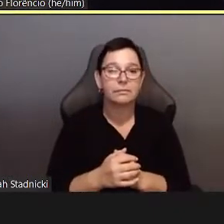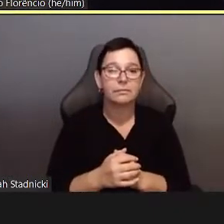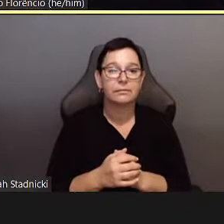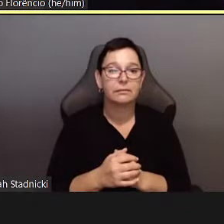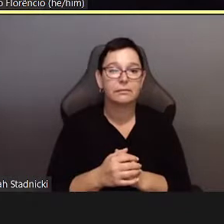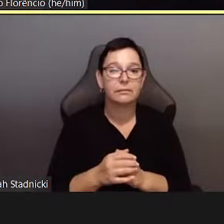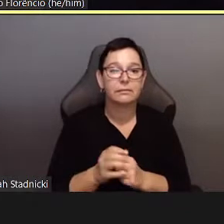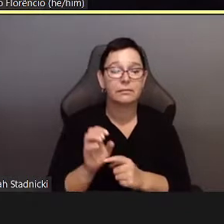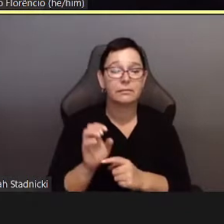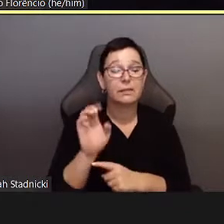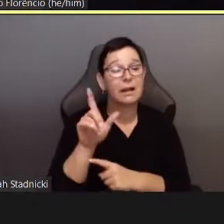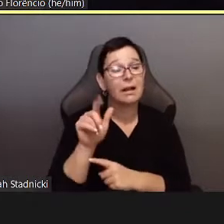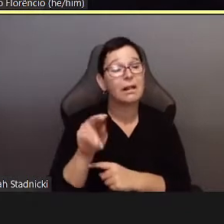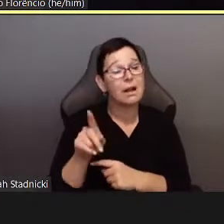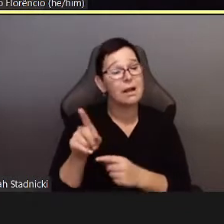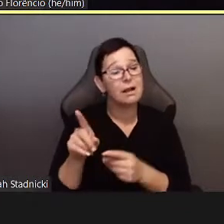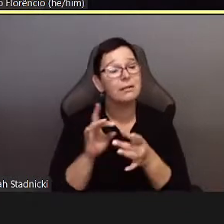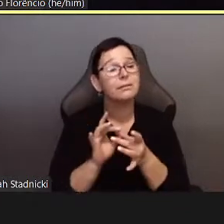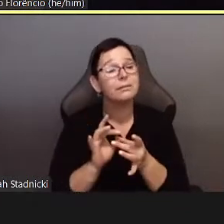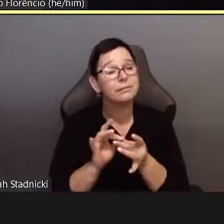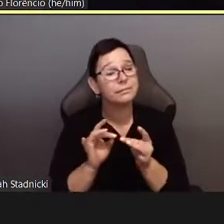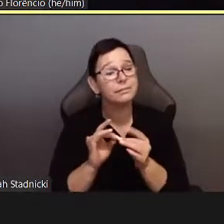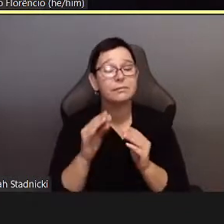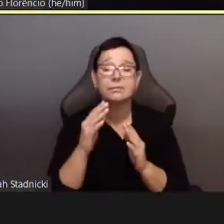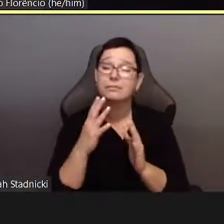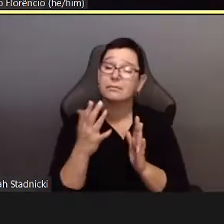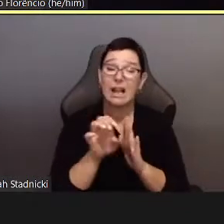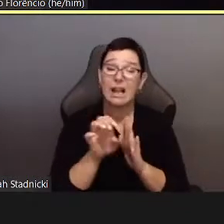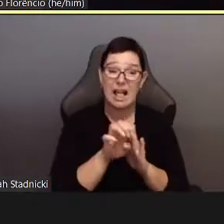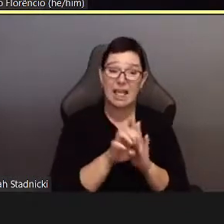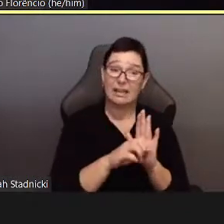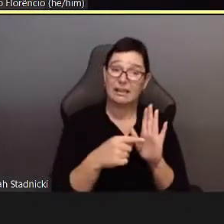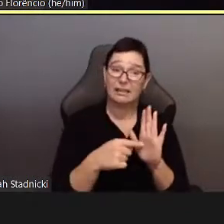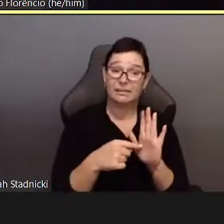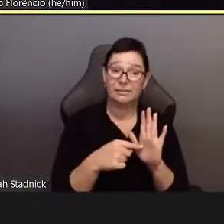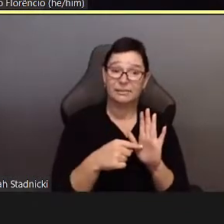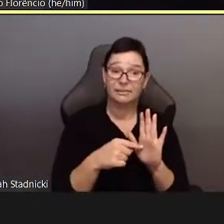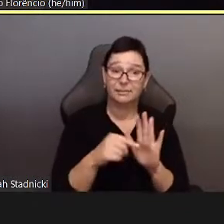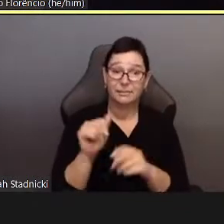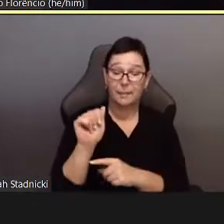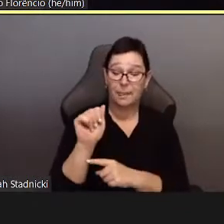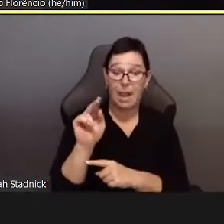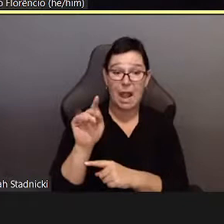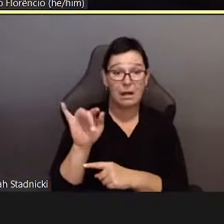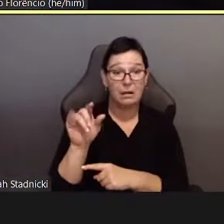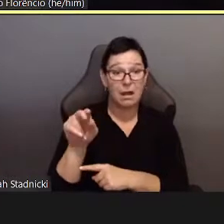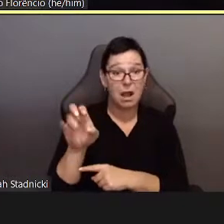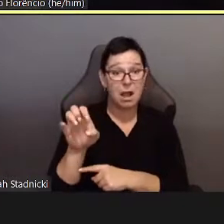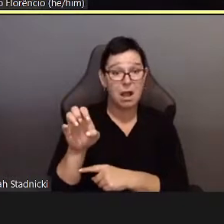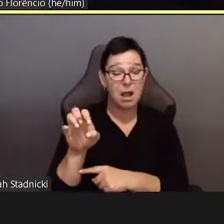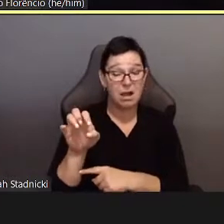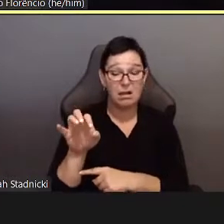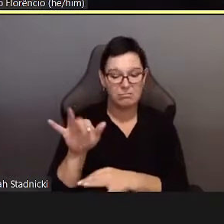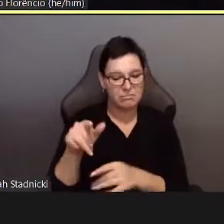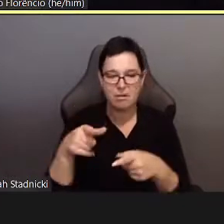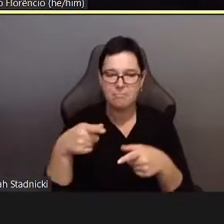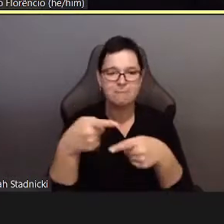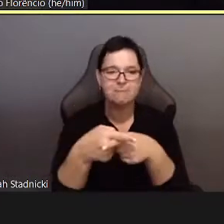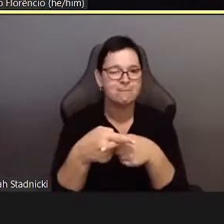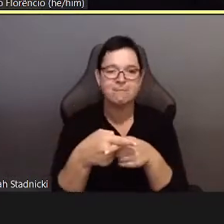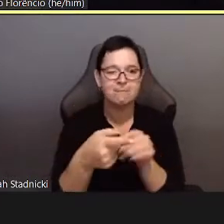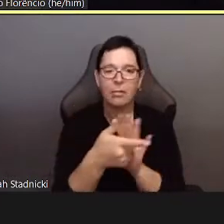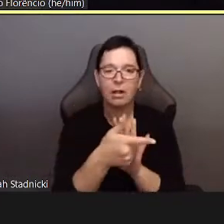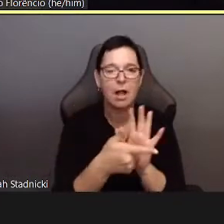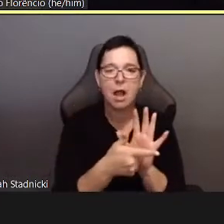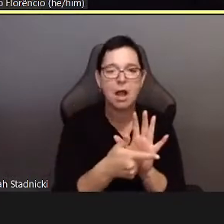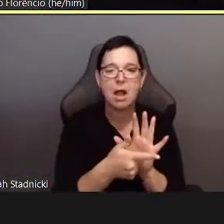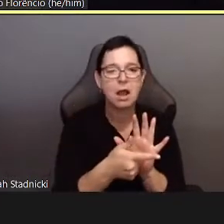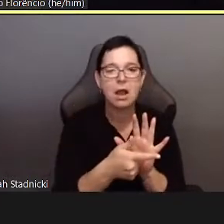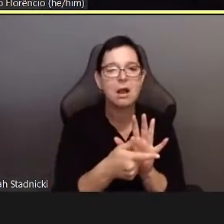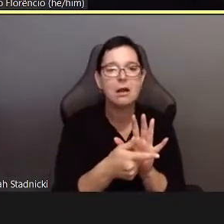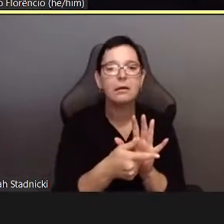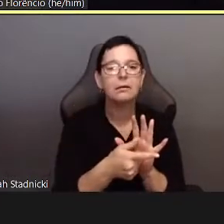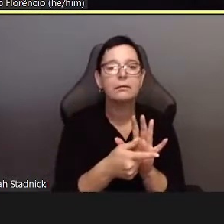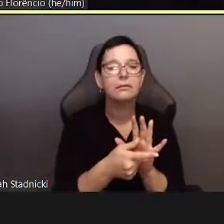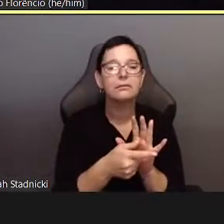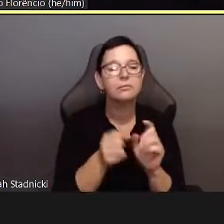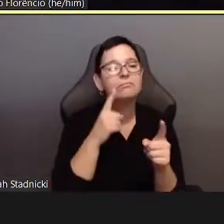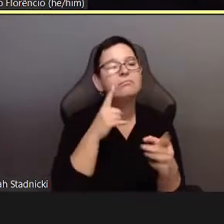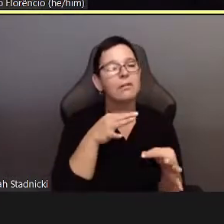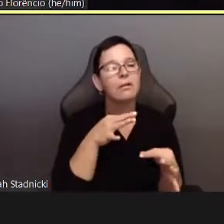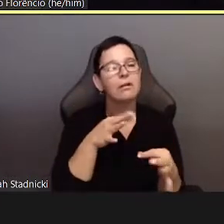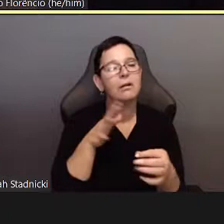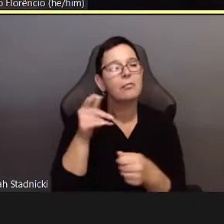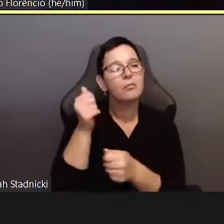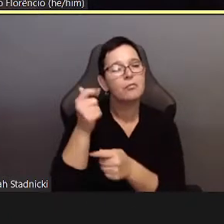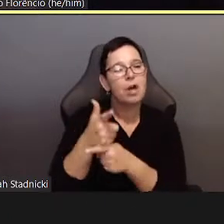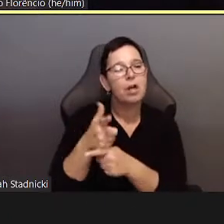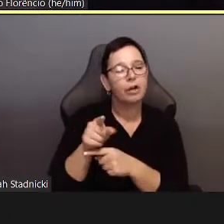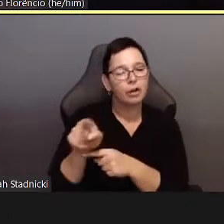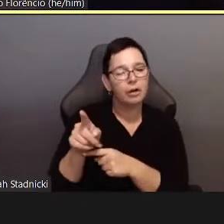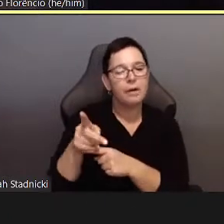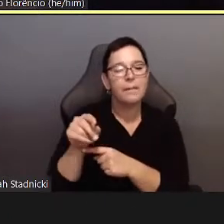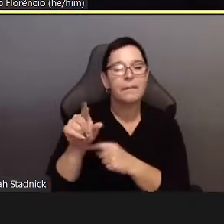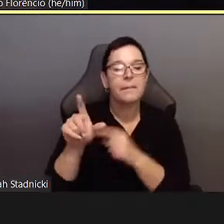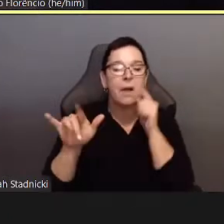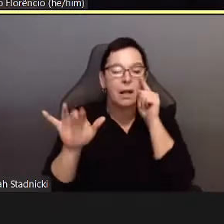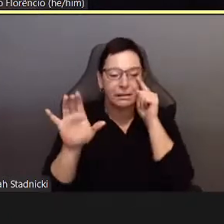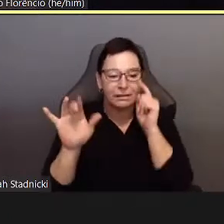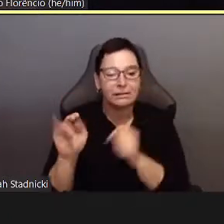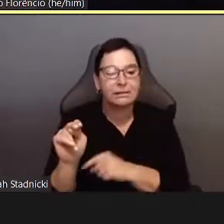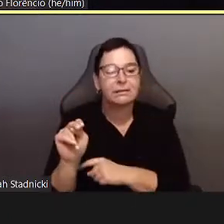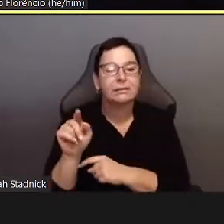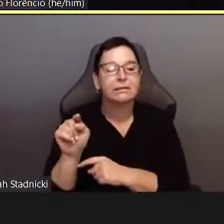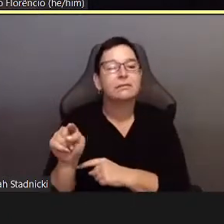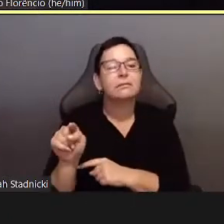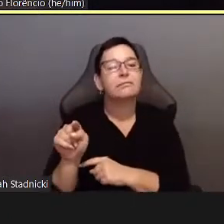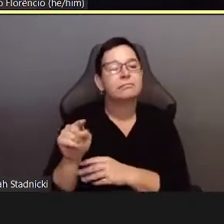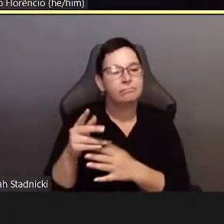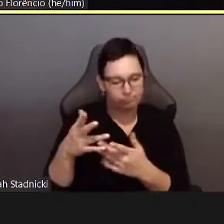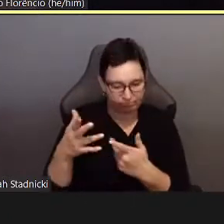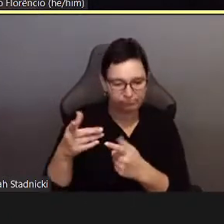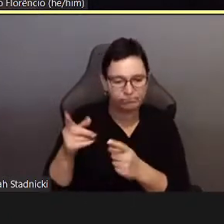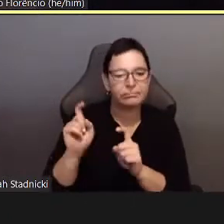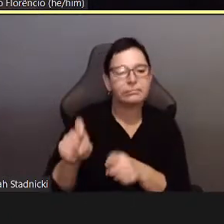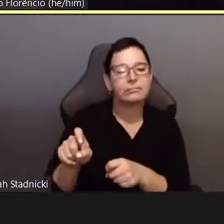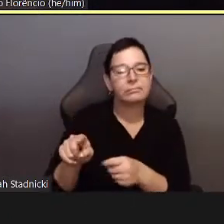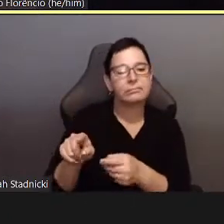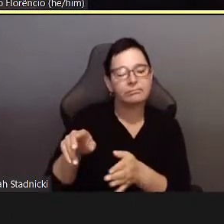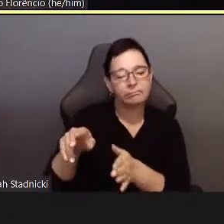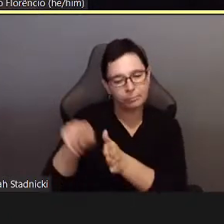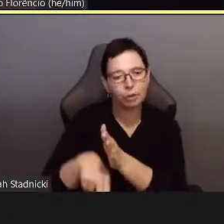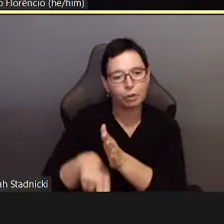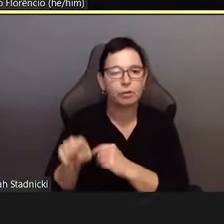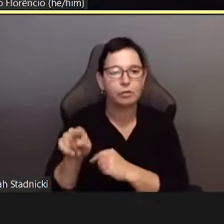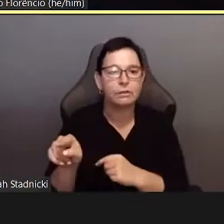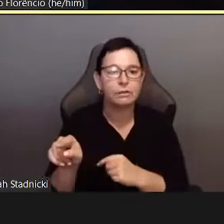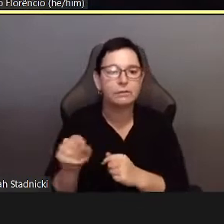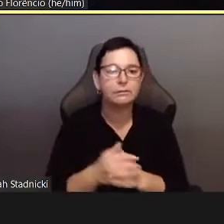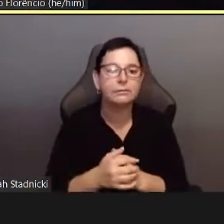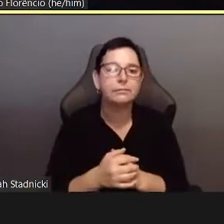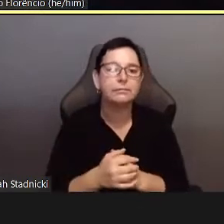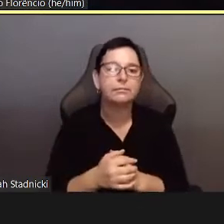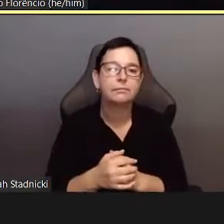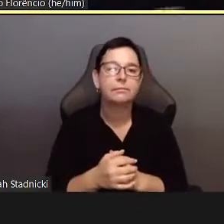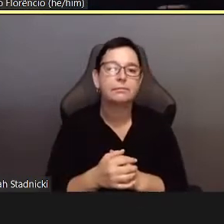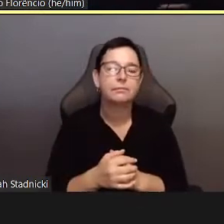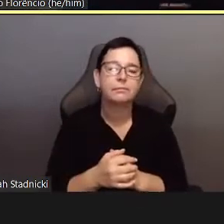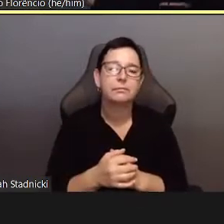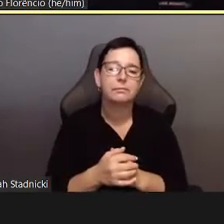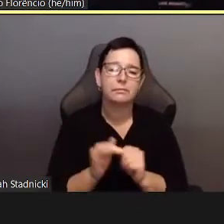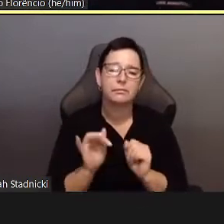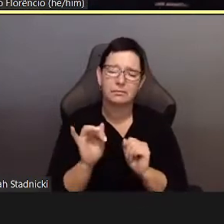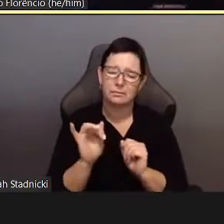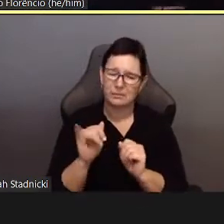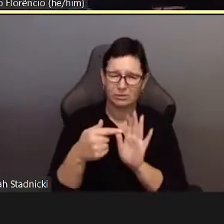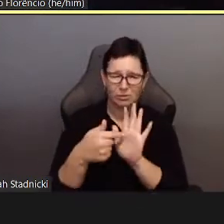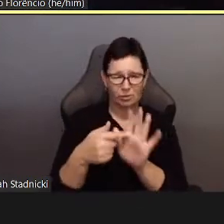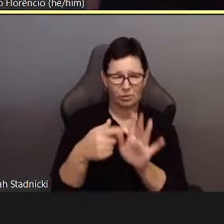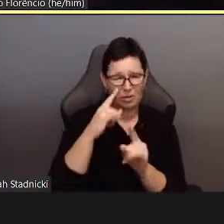that is reminiscent of the ethics Lacan himself identified in his reading of the myth of Antigone.